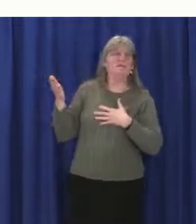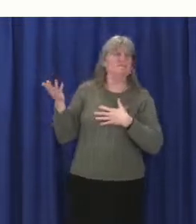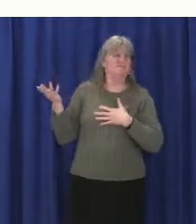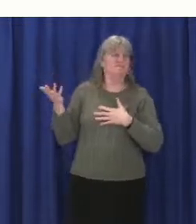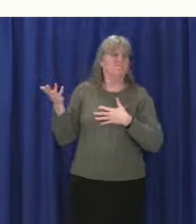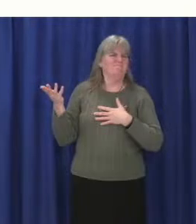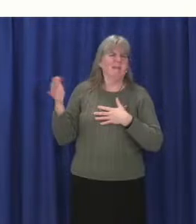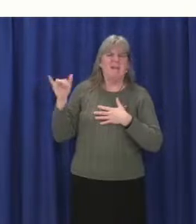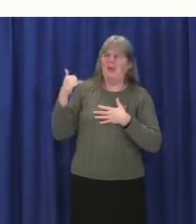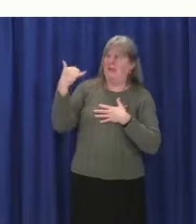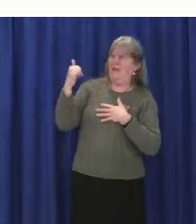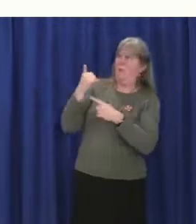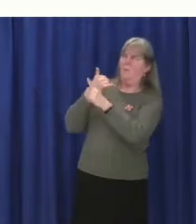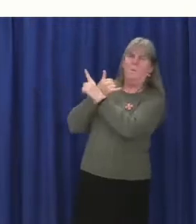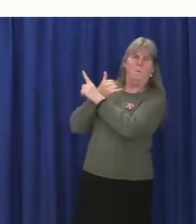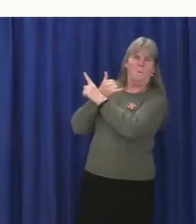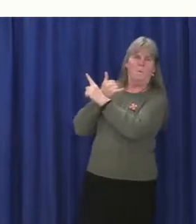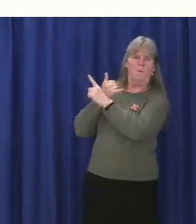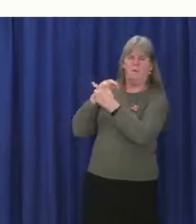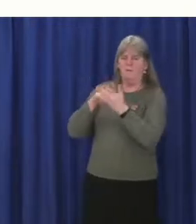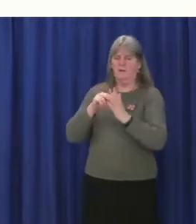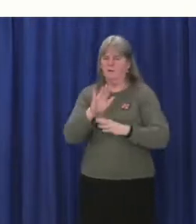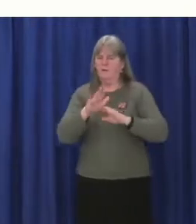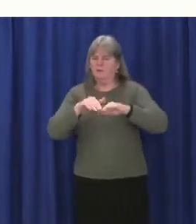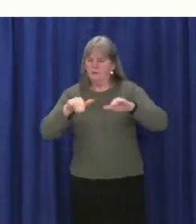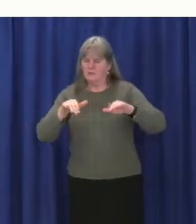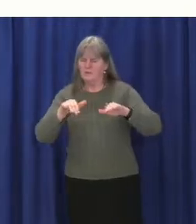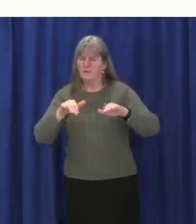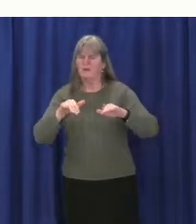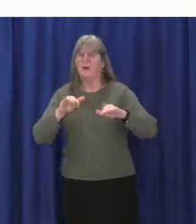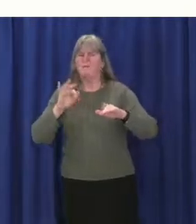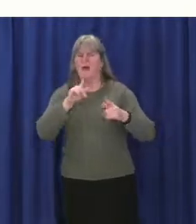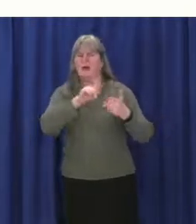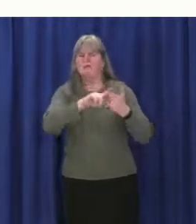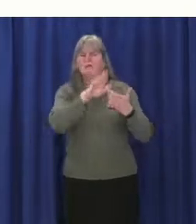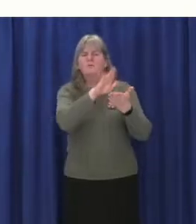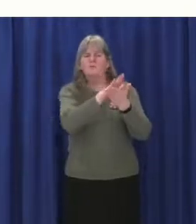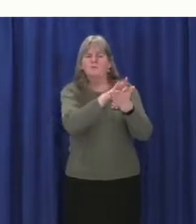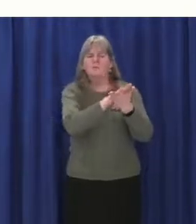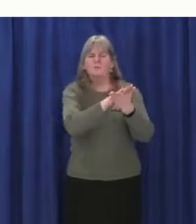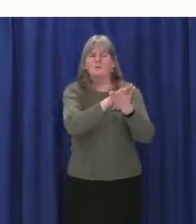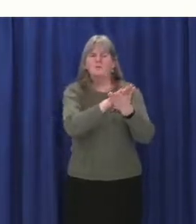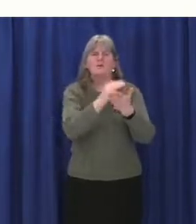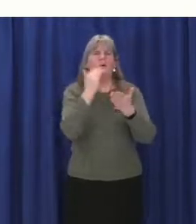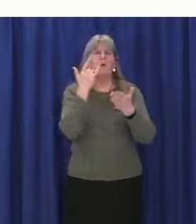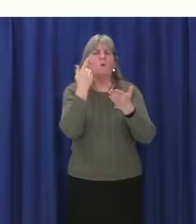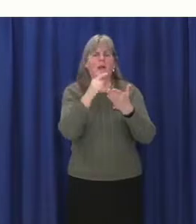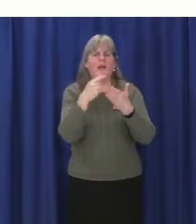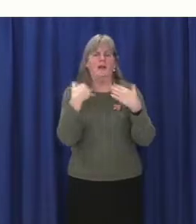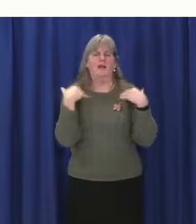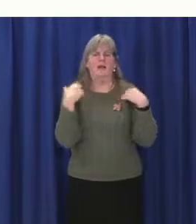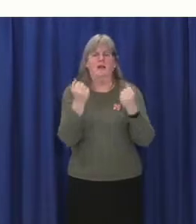It means your child should only return to school or regular activities once this symptom goes away.